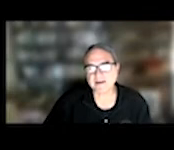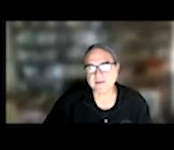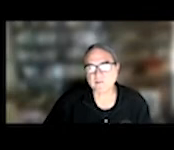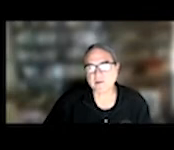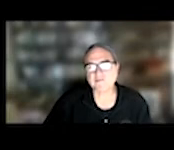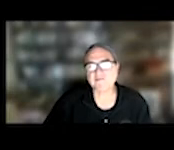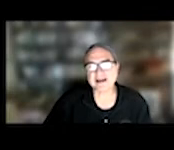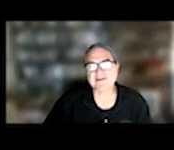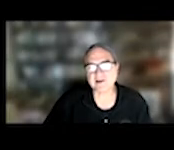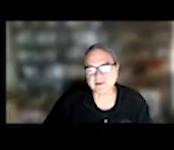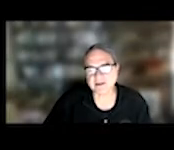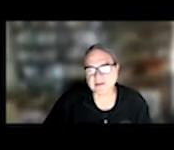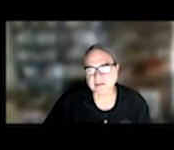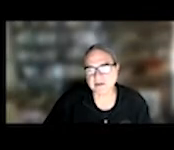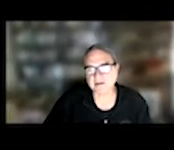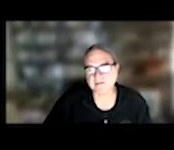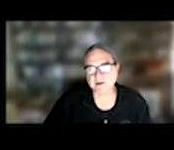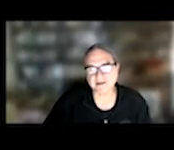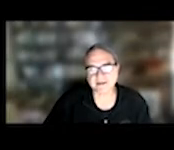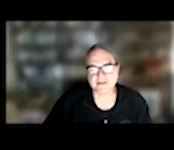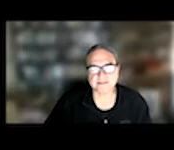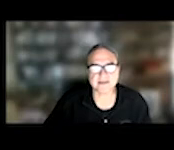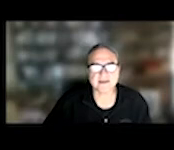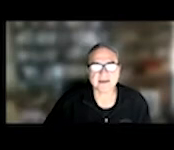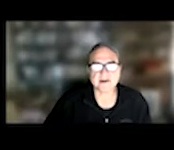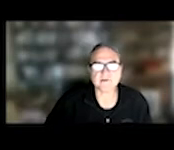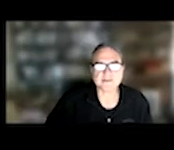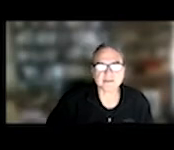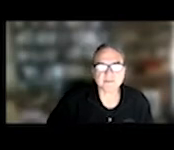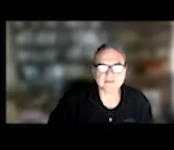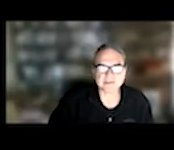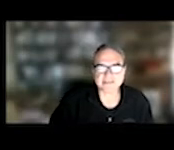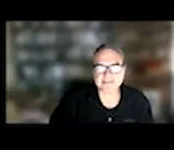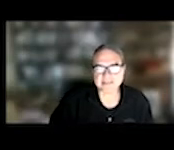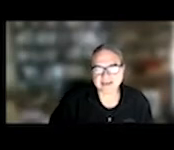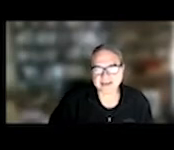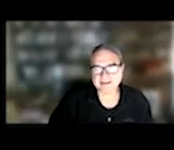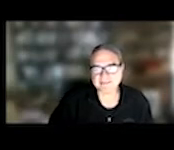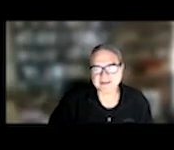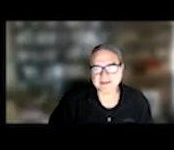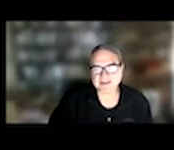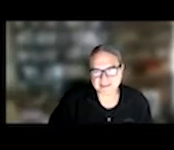that number well over 500 American Indians and I know this is a little bit of a busy slide, but in